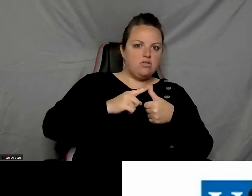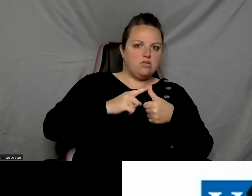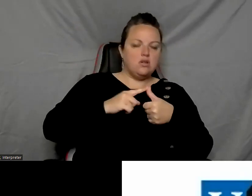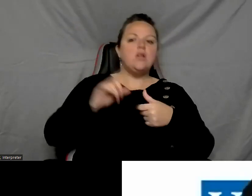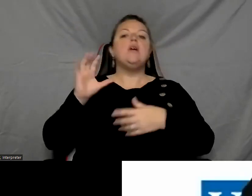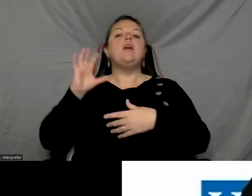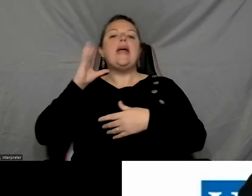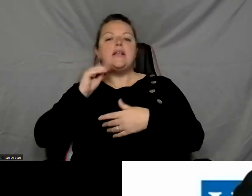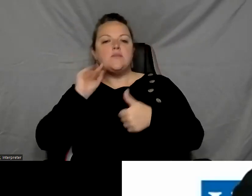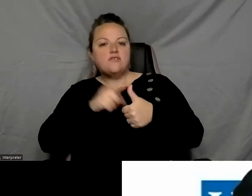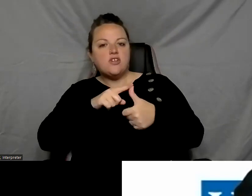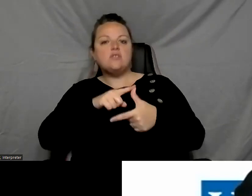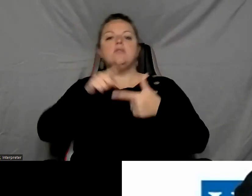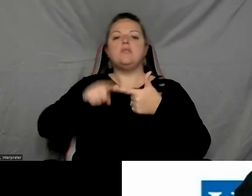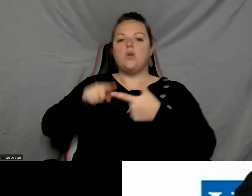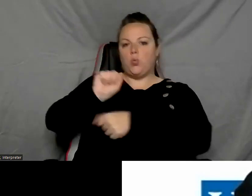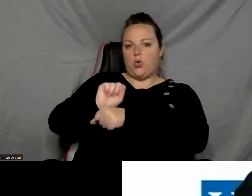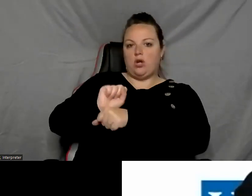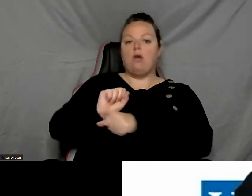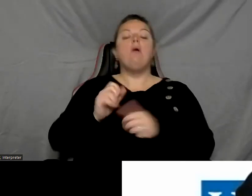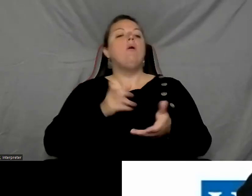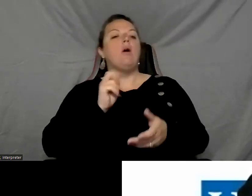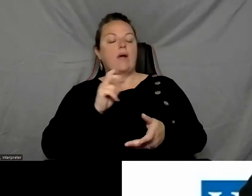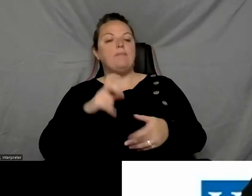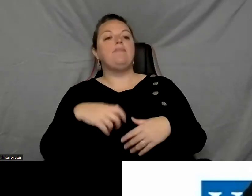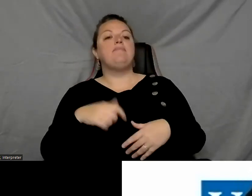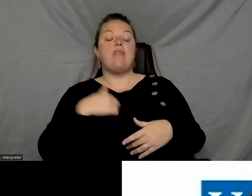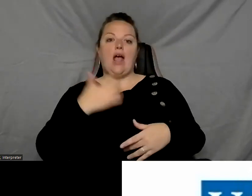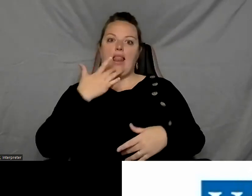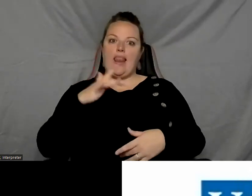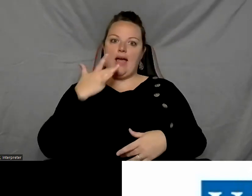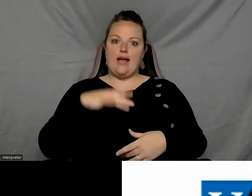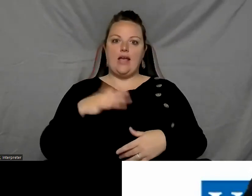we come to the employment. >> OK. I was fortunate in high school in elementary